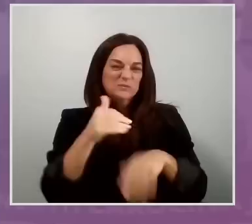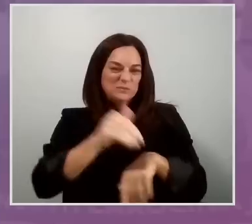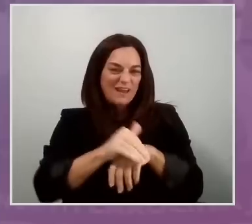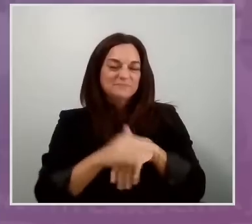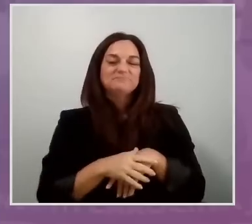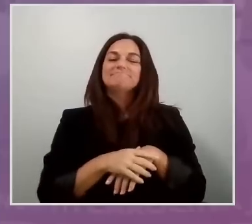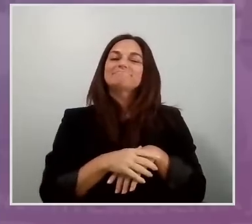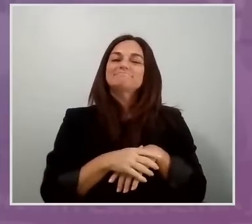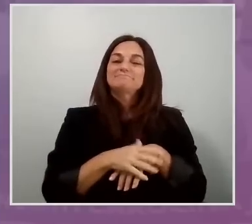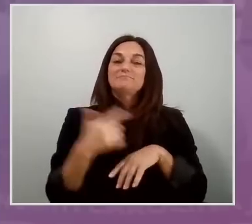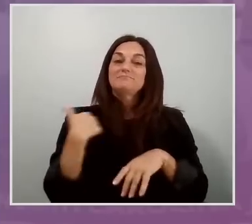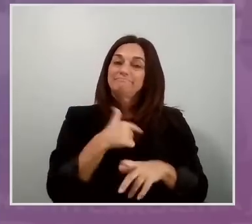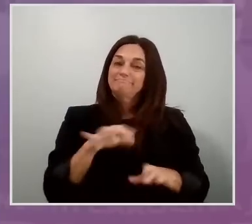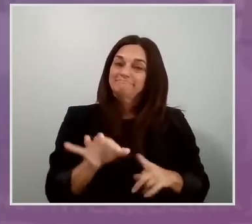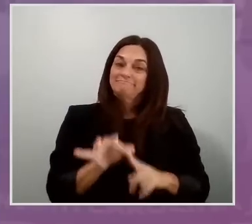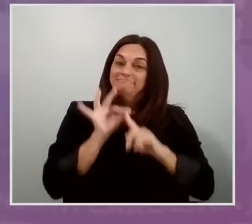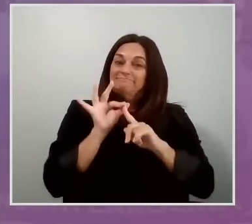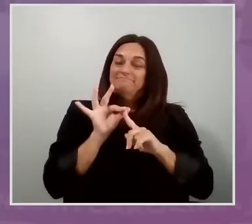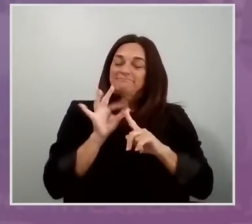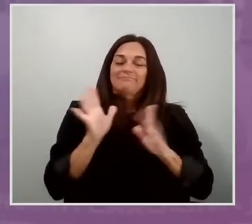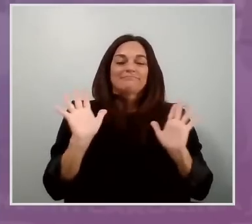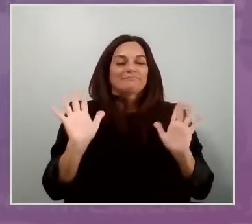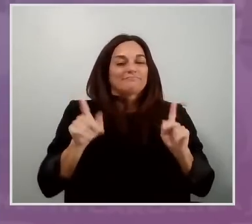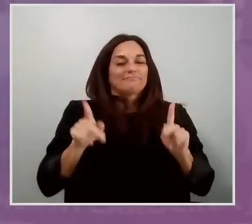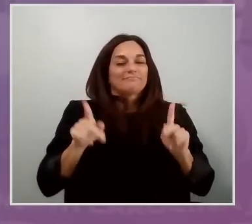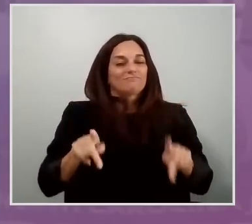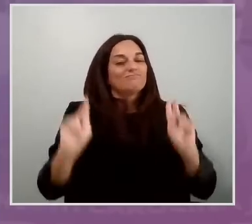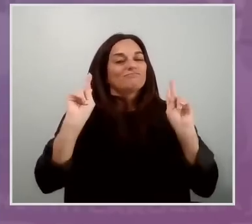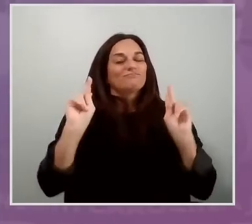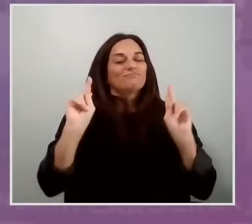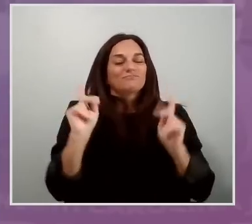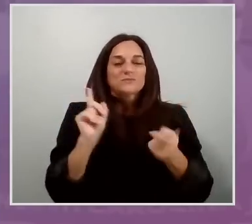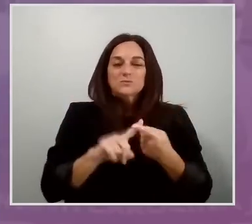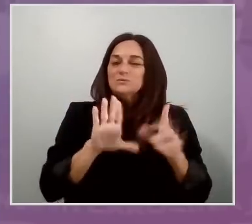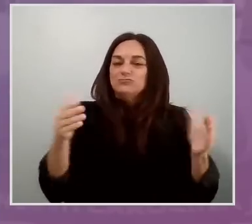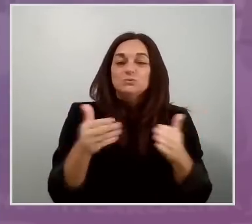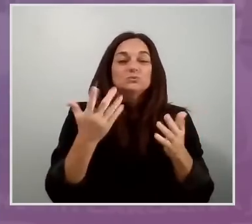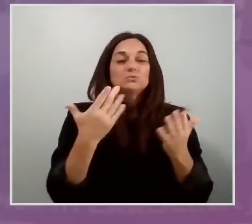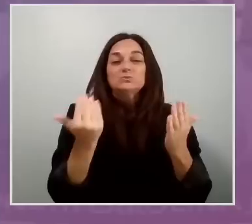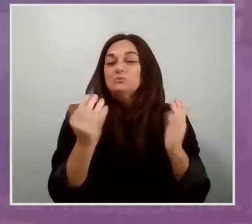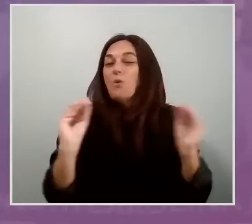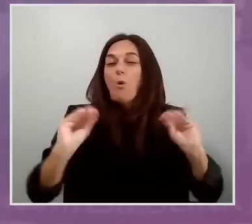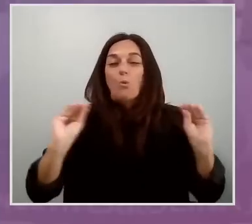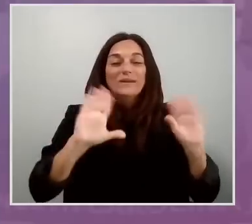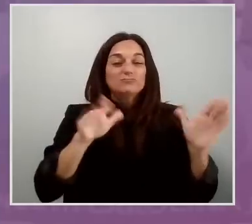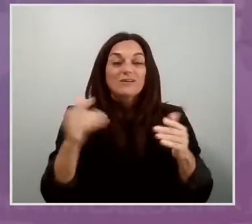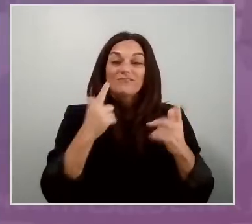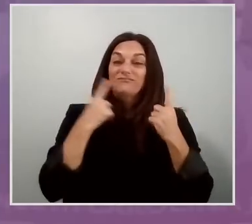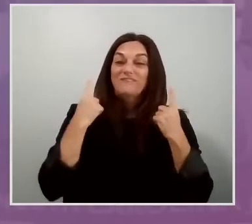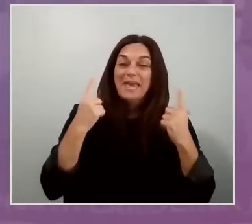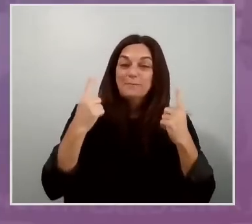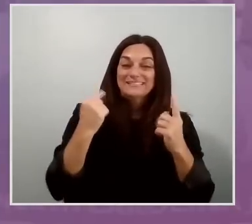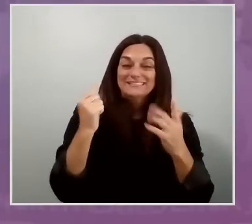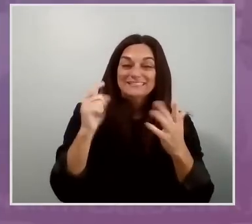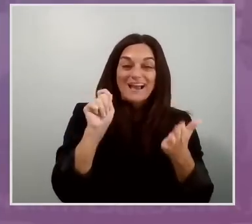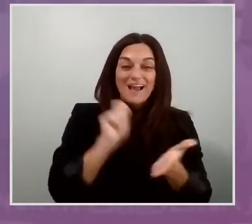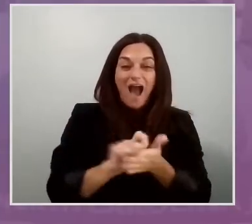AND WE ARE DOING THAT TONIGHT. IT IS MY DISTINCT PRIVILEGE TO